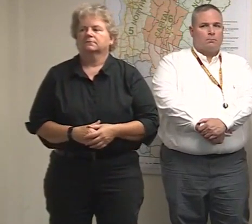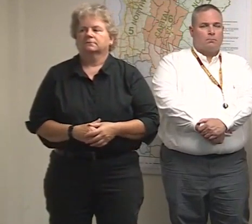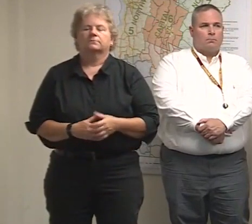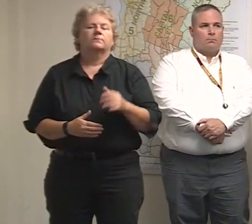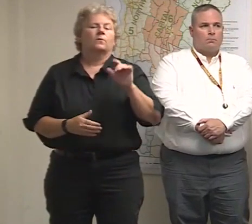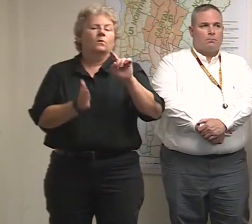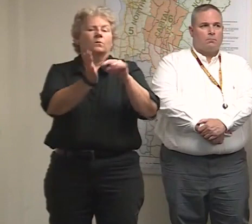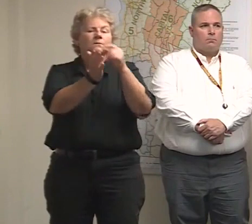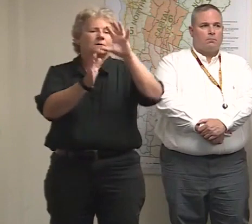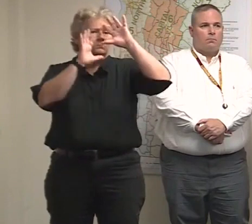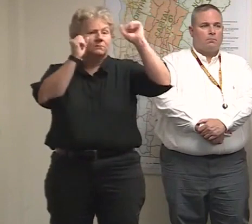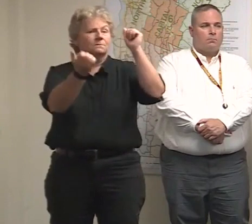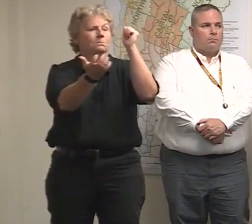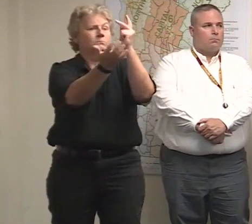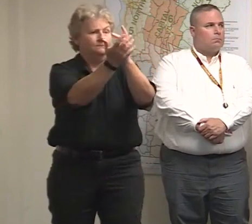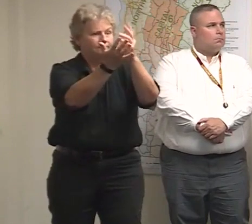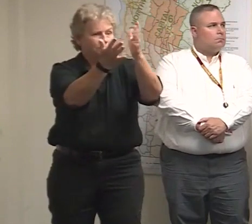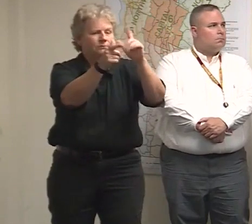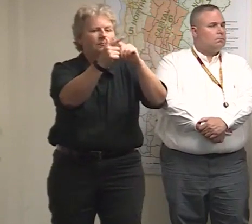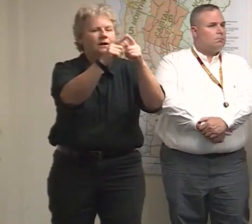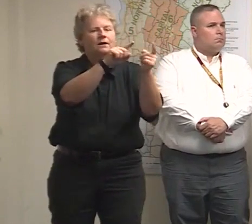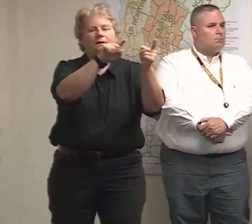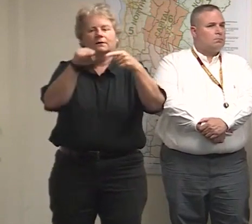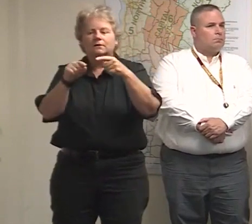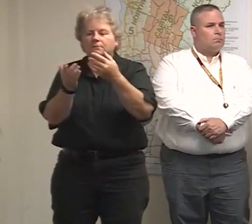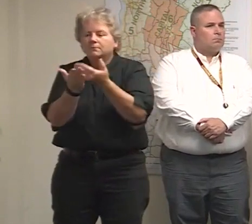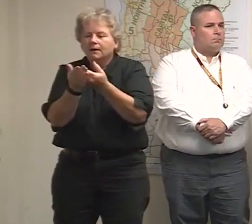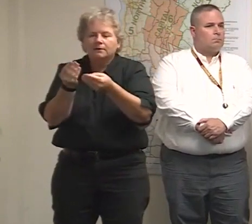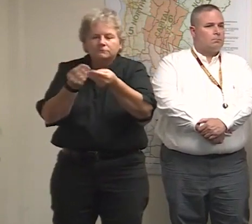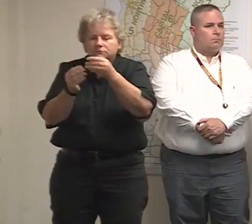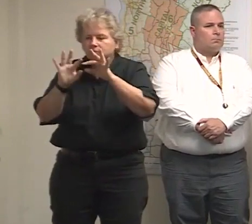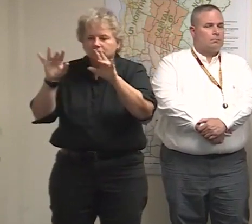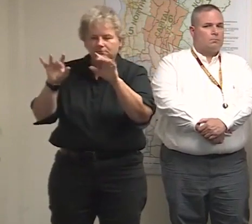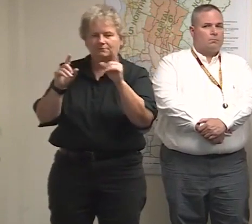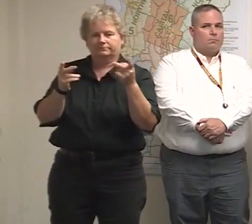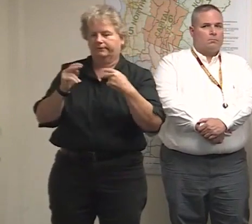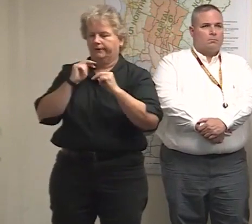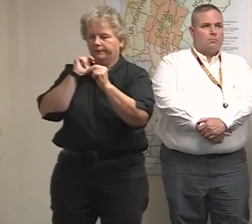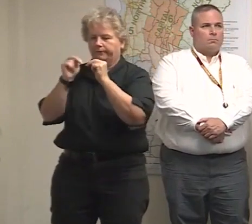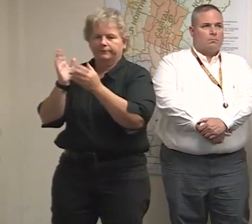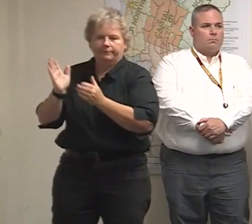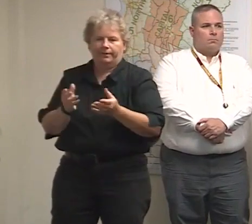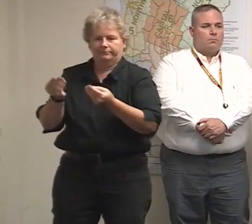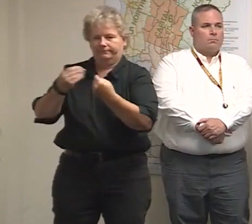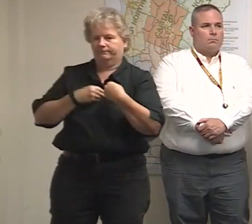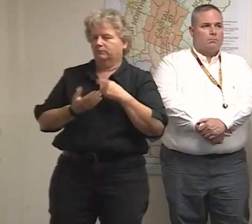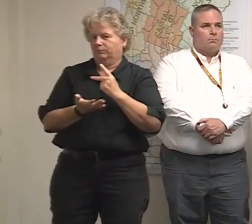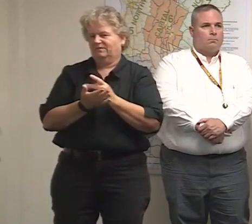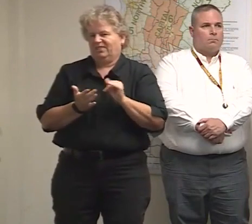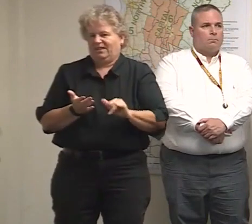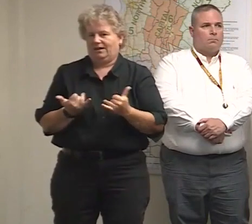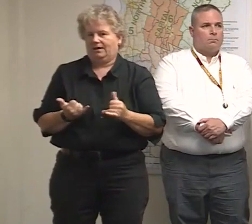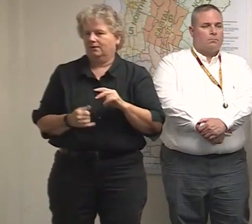WELL, THIS REQUEST IS SOMETHING THAT’S TYPICALLY AFTER THE INITIAL EMERGENCY WHEN YOU’RE IN RECOVERY.